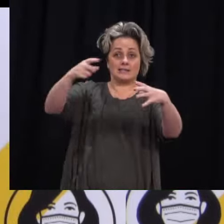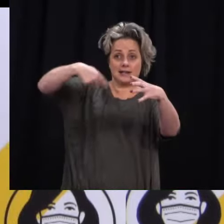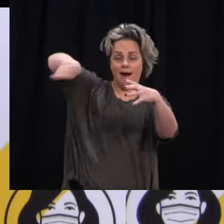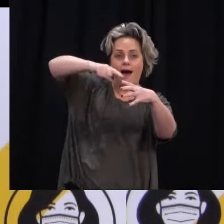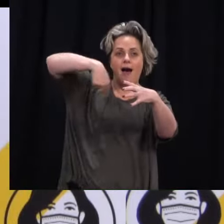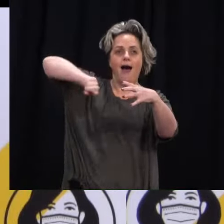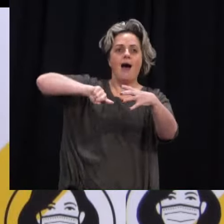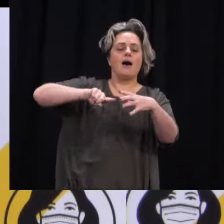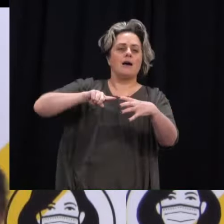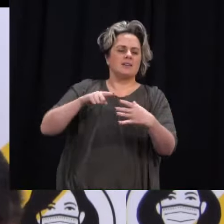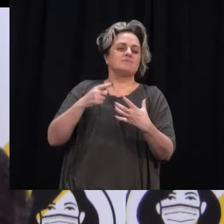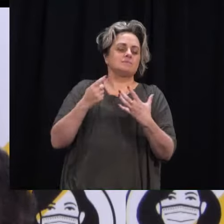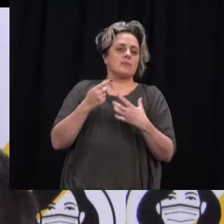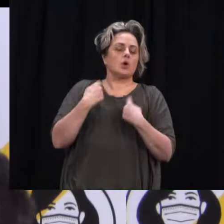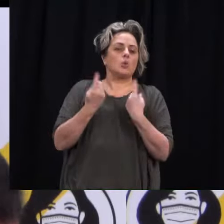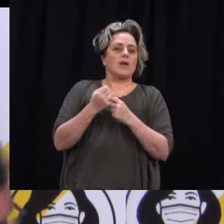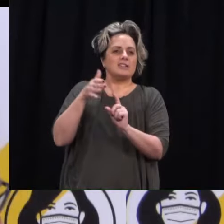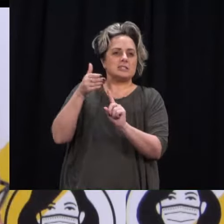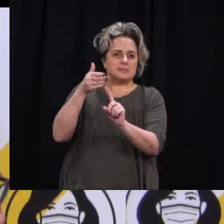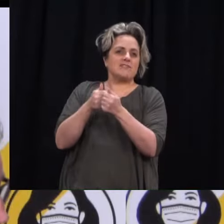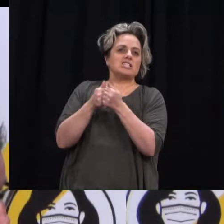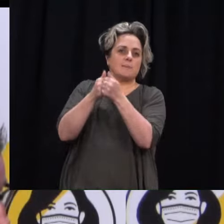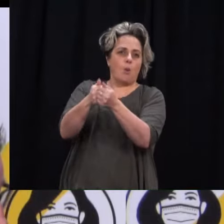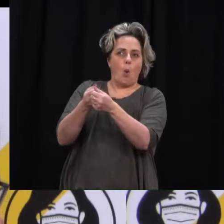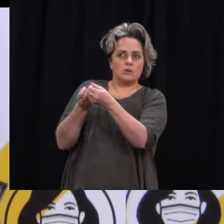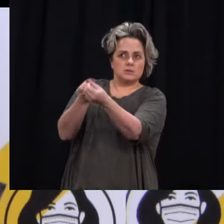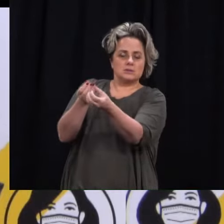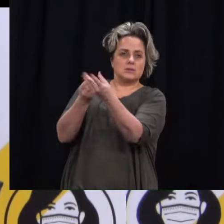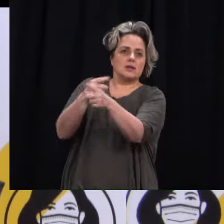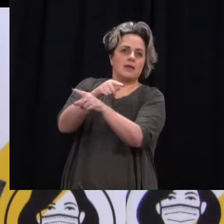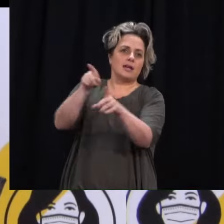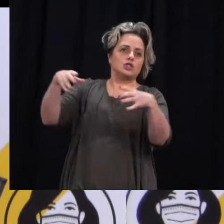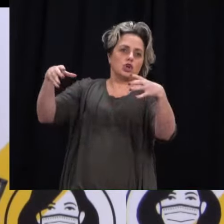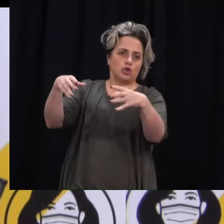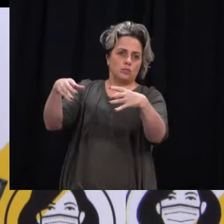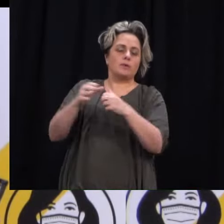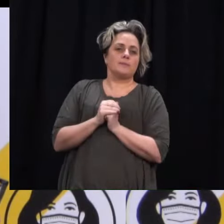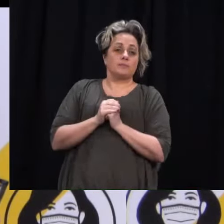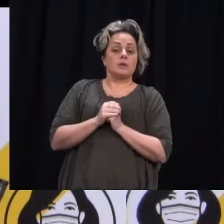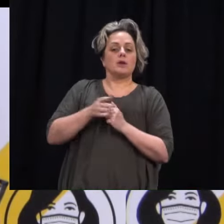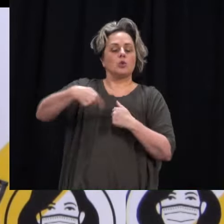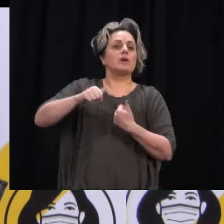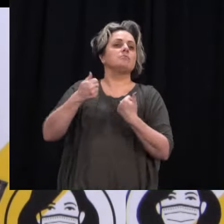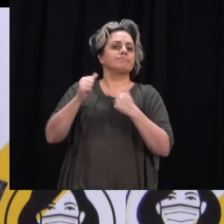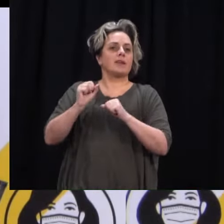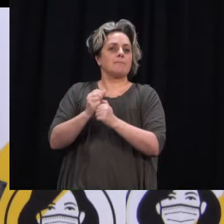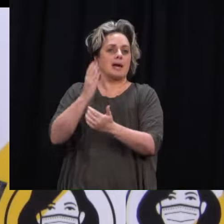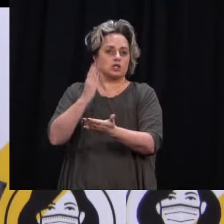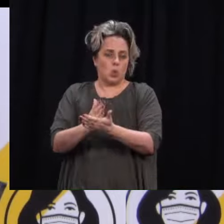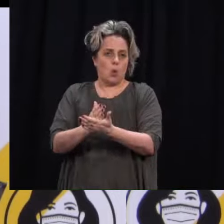that every one of those families that is involved in